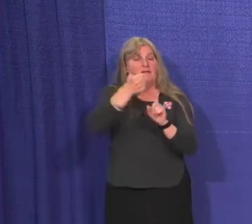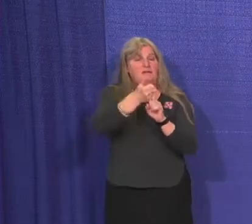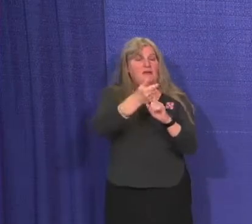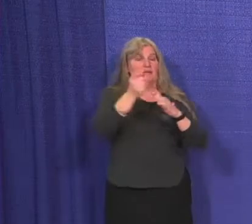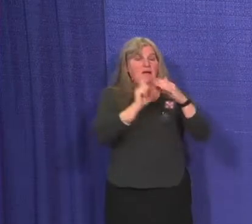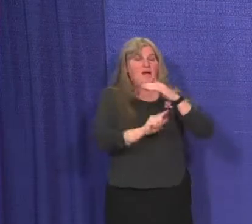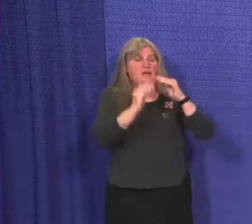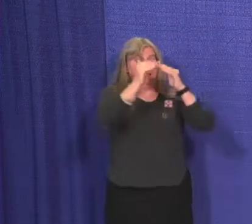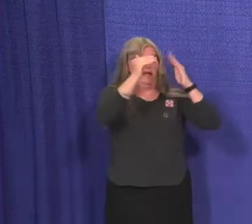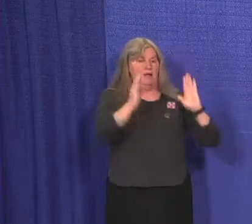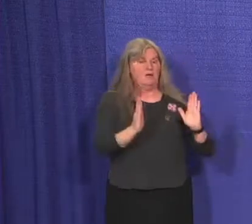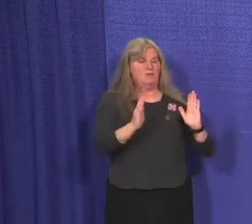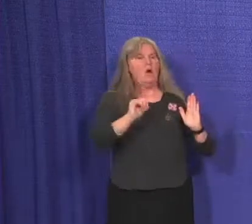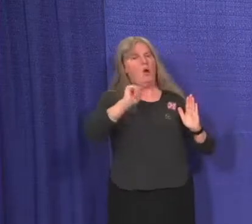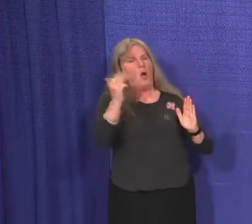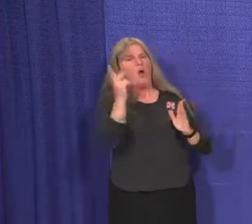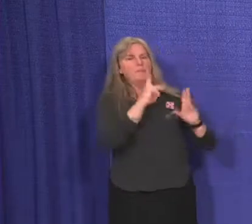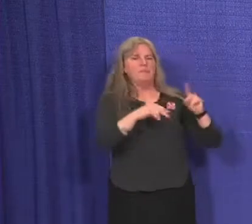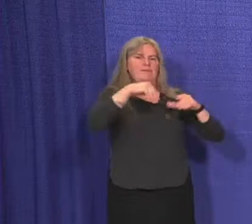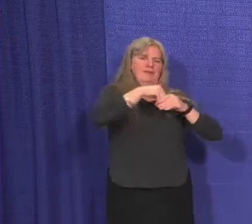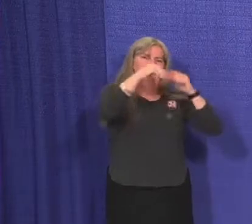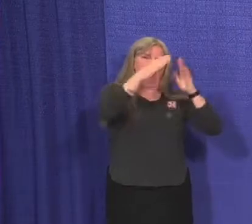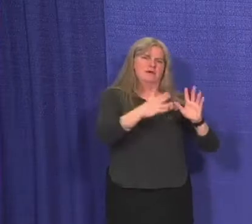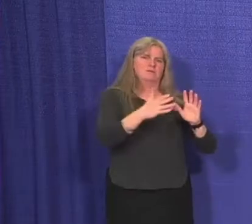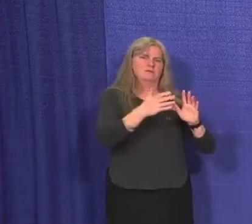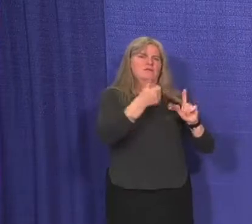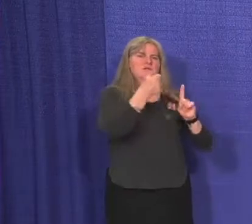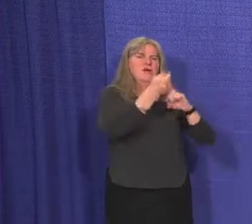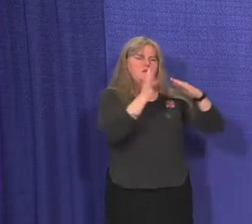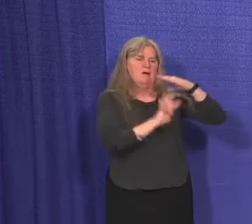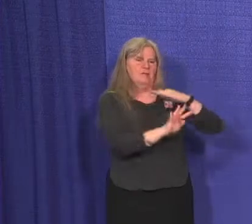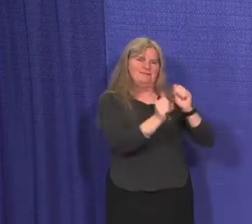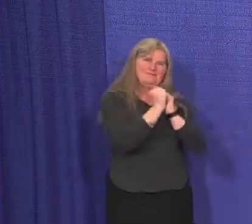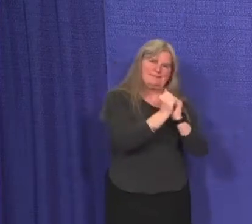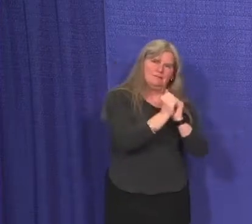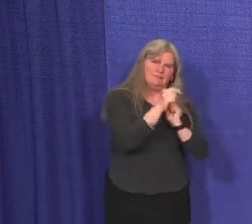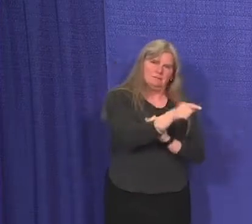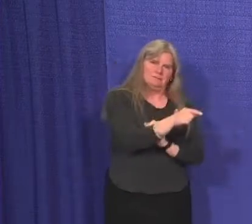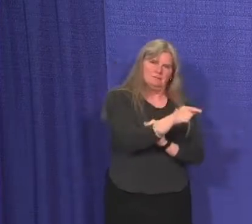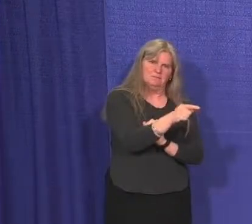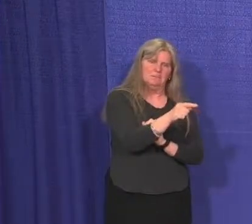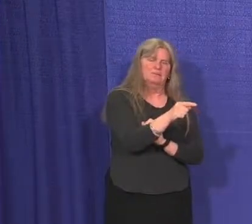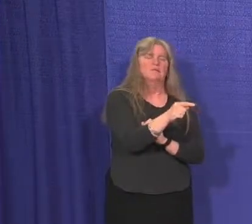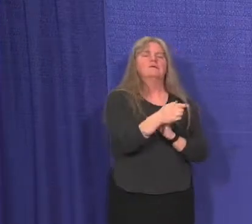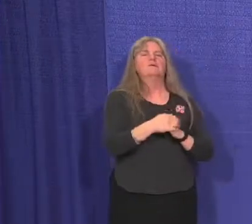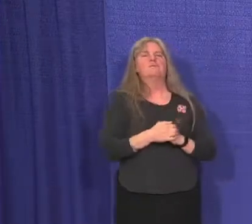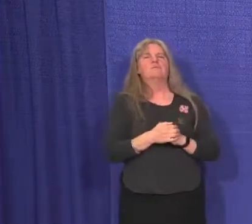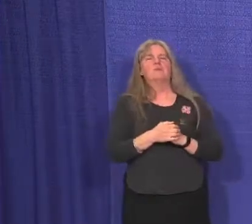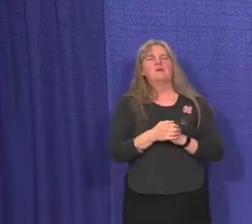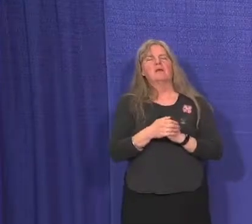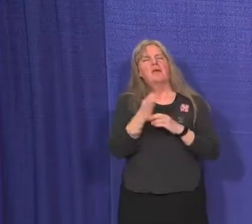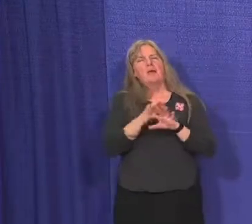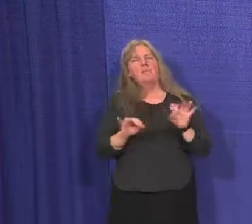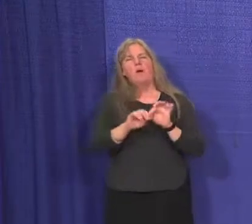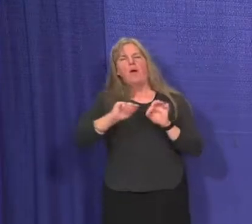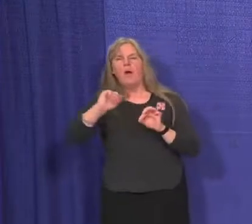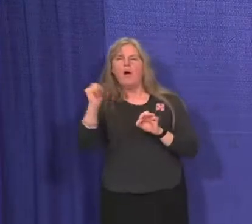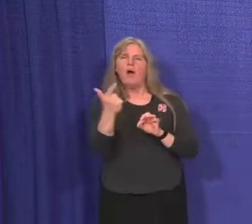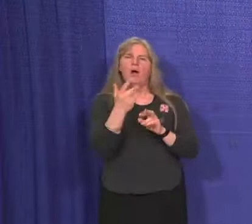Yukon to self isolate and pay meticulous attention to detail.